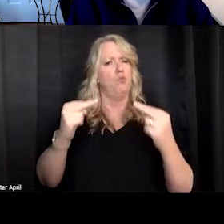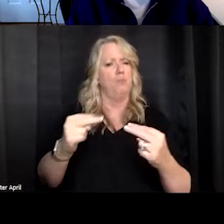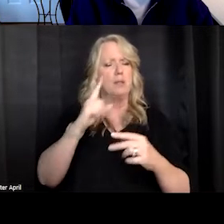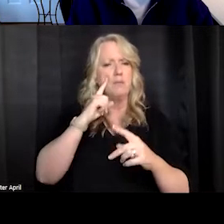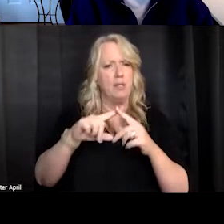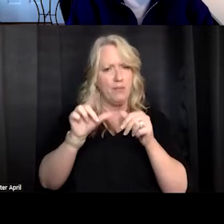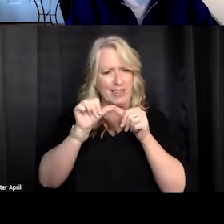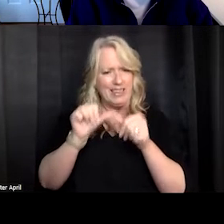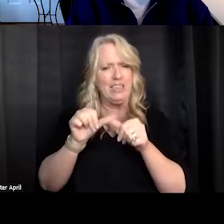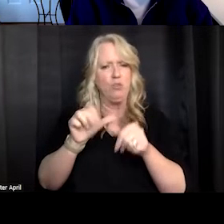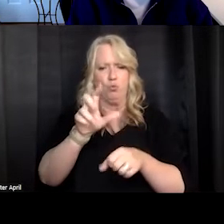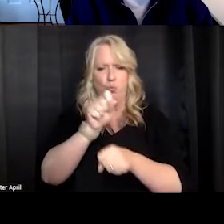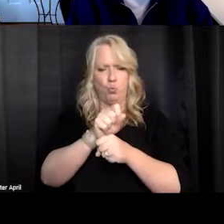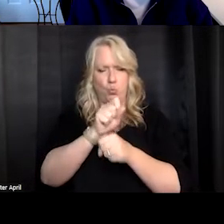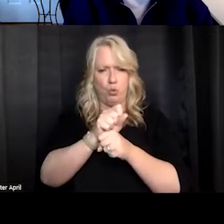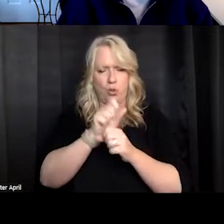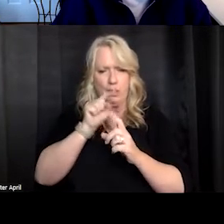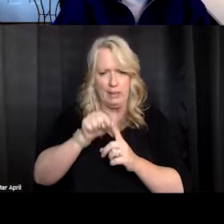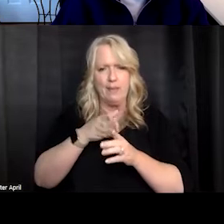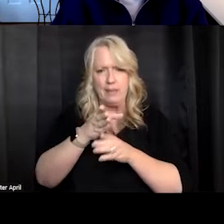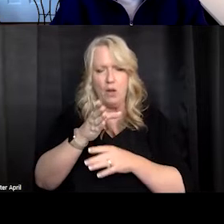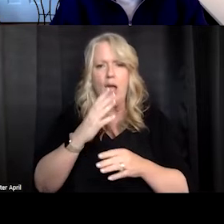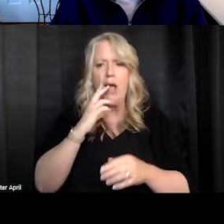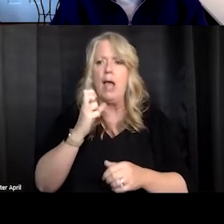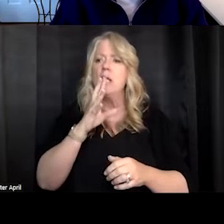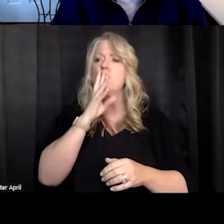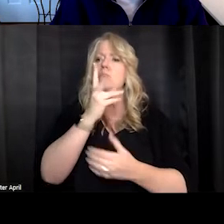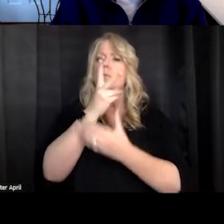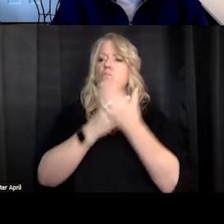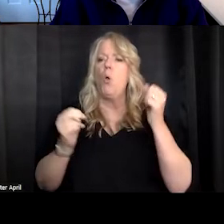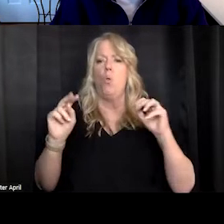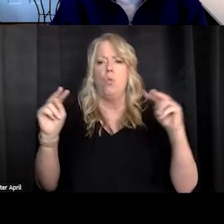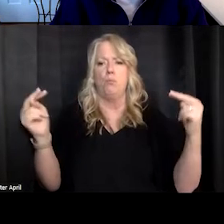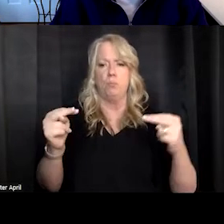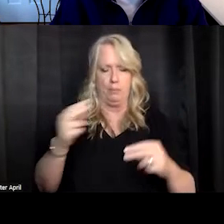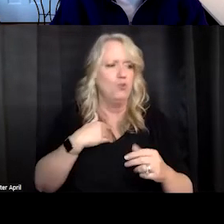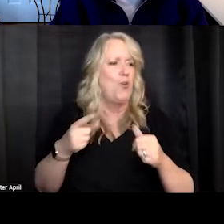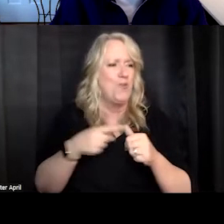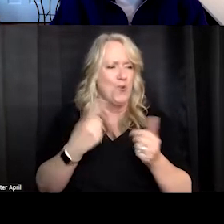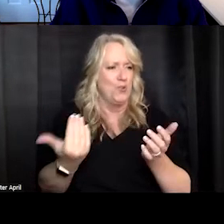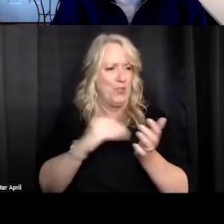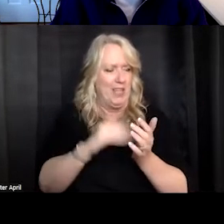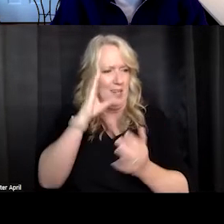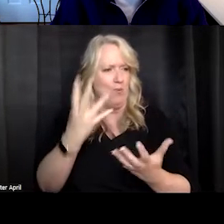BUT ALSO, THE, PERSPECTIVE OF ACTUALLY HAVING CONTINUE TO WORK IN THIS, IN THIS AREA, AND, AND I